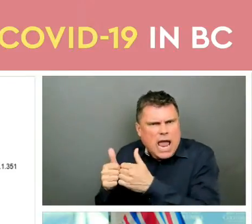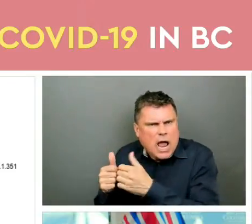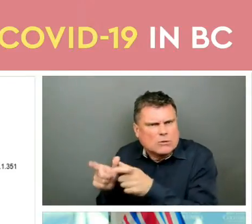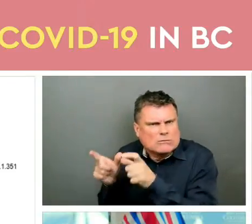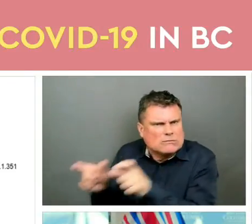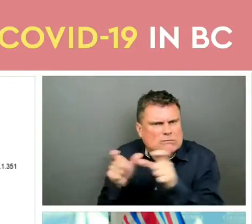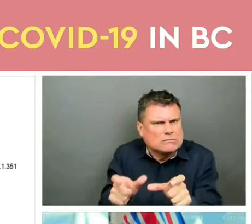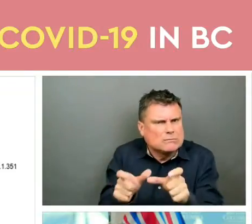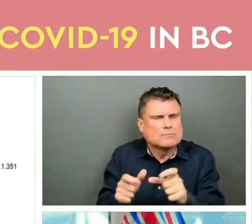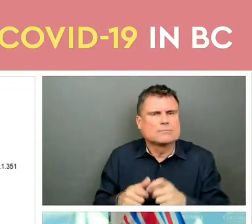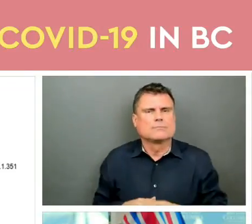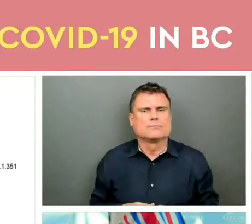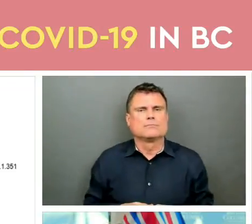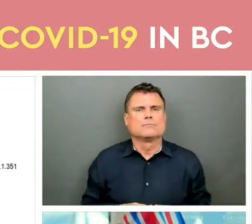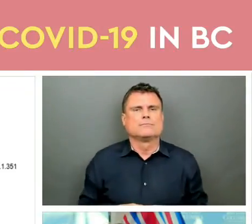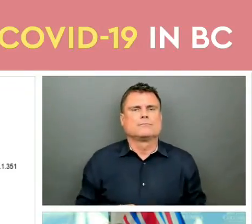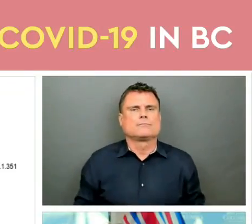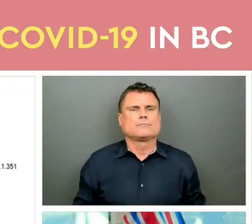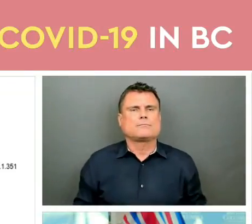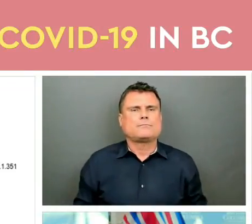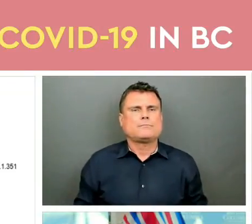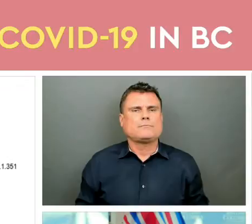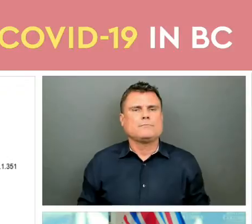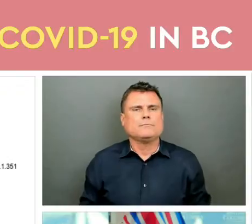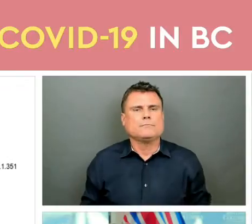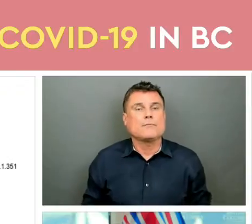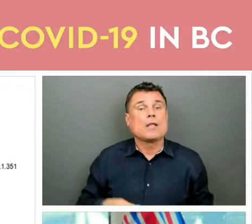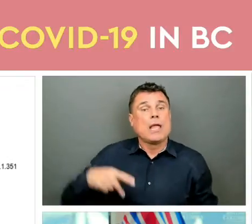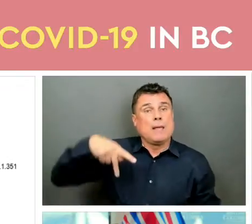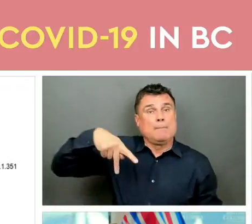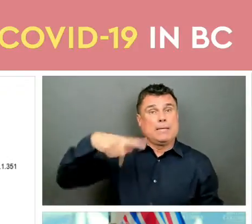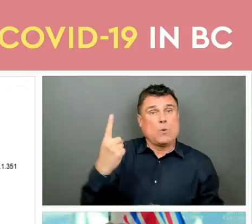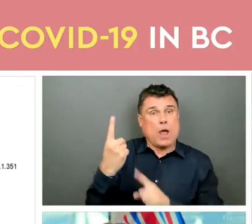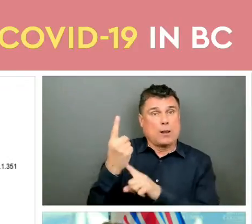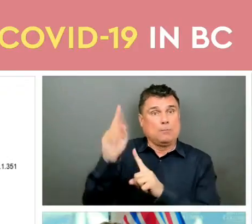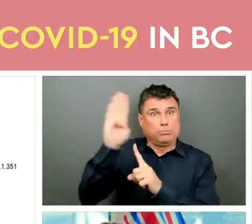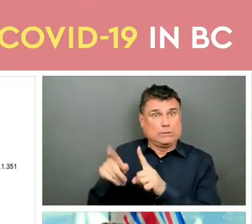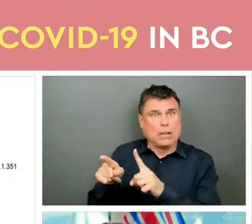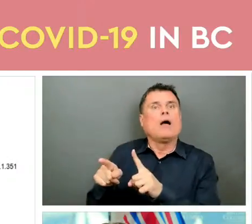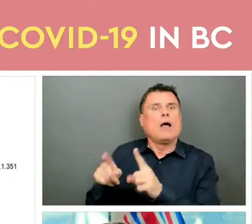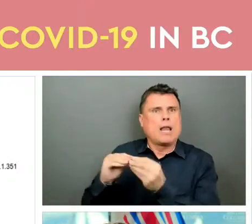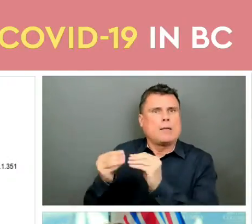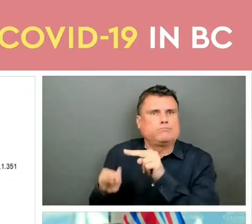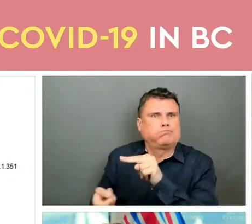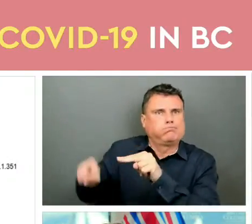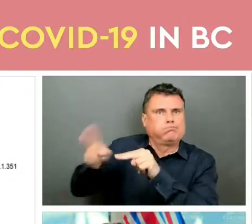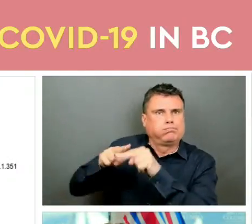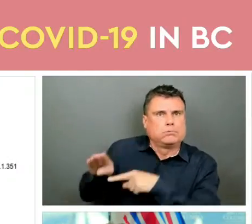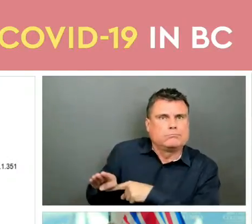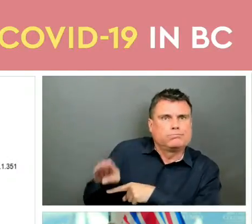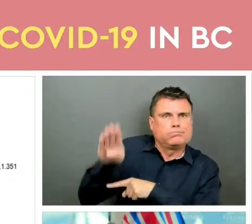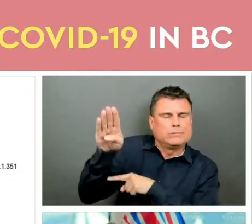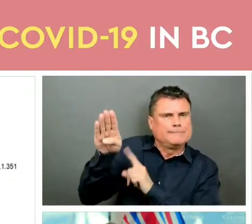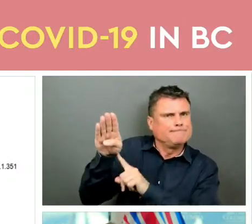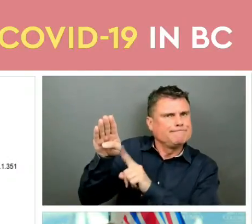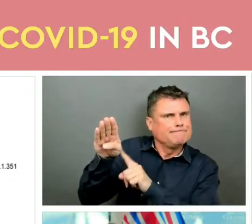And we saw a little of them and most recently going away. And most recently, in the last few weeks, we